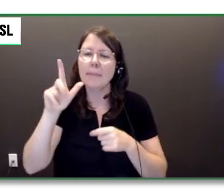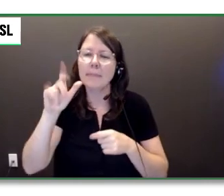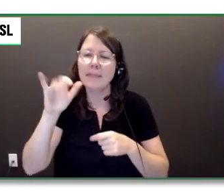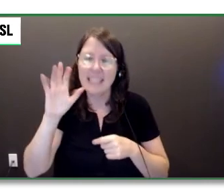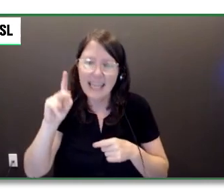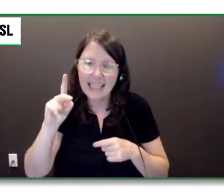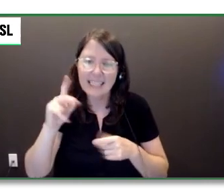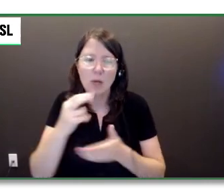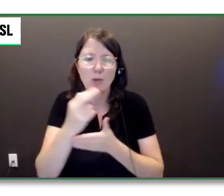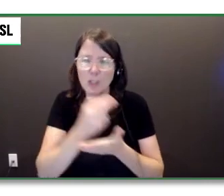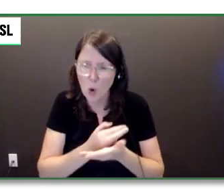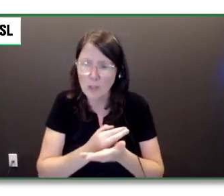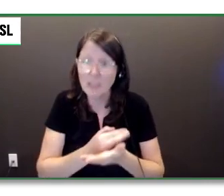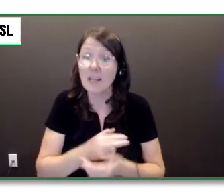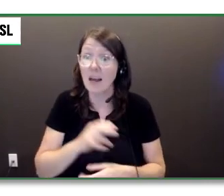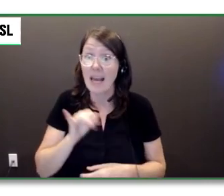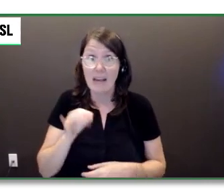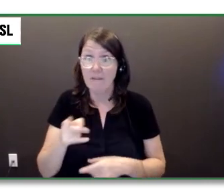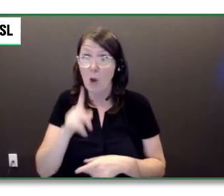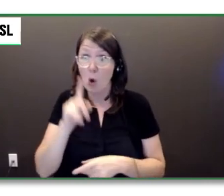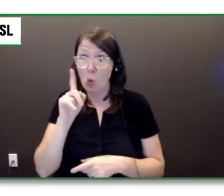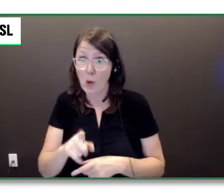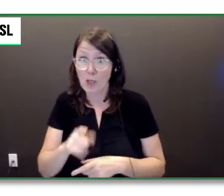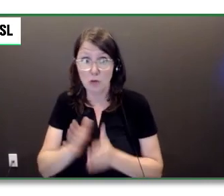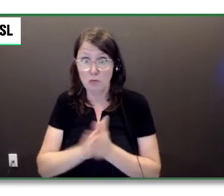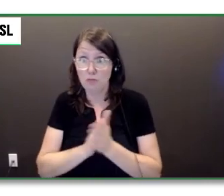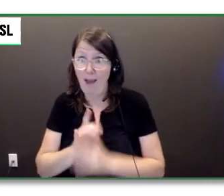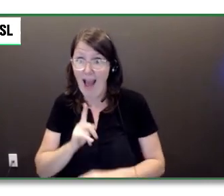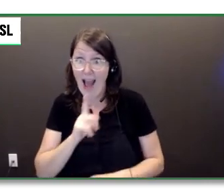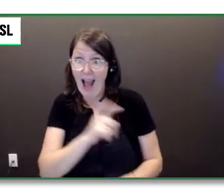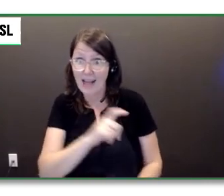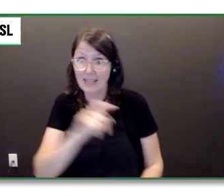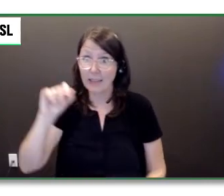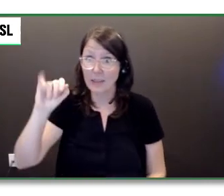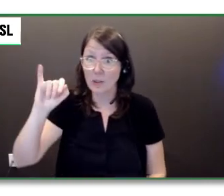be posted on our slack channel. With that that brings us to the end of